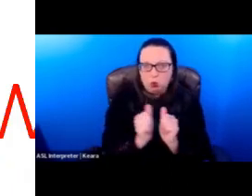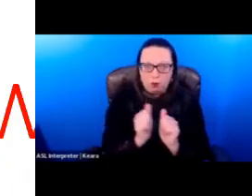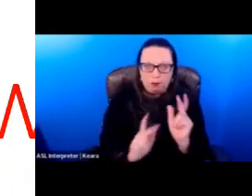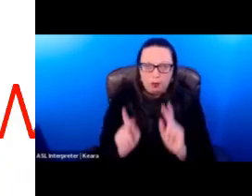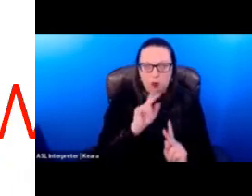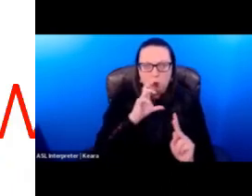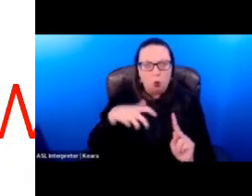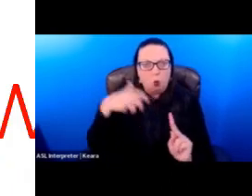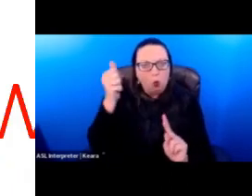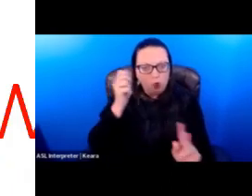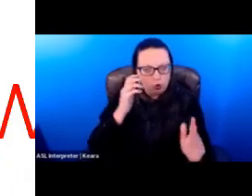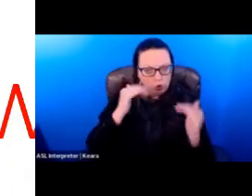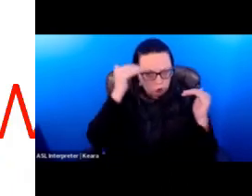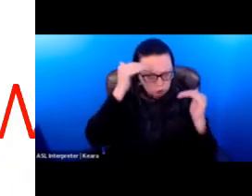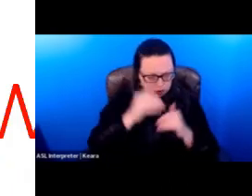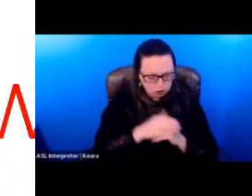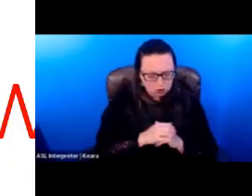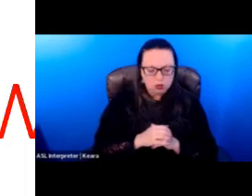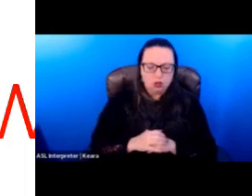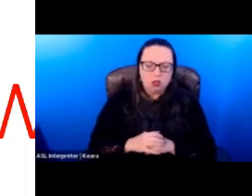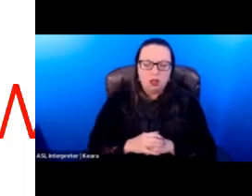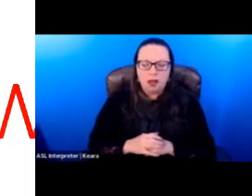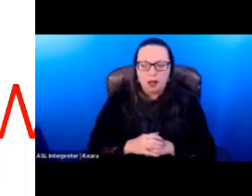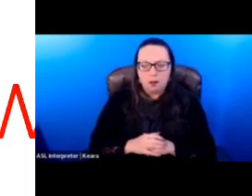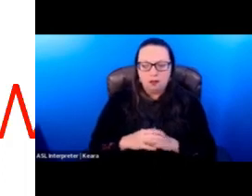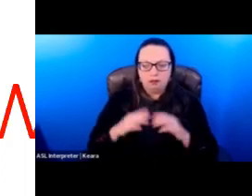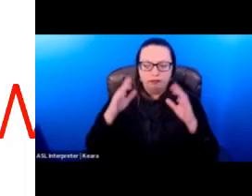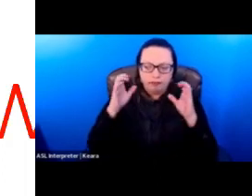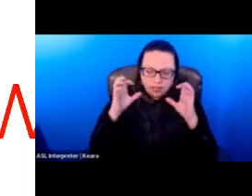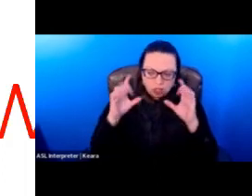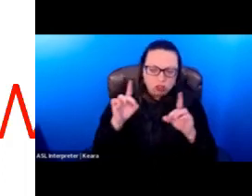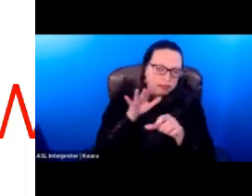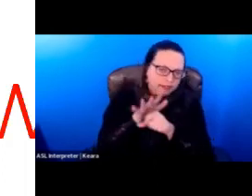adults, have them educated enough that they can identify